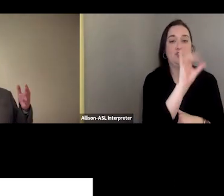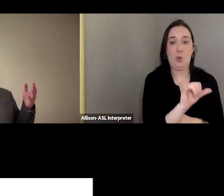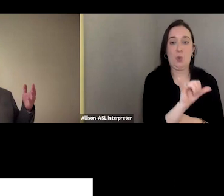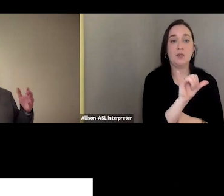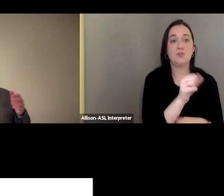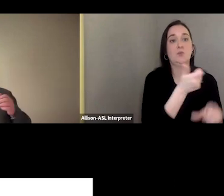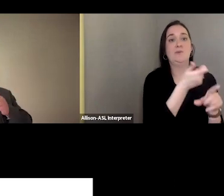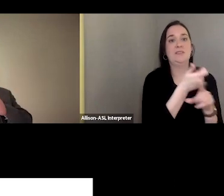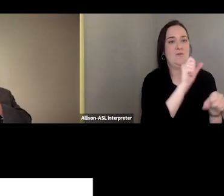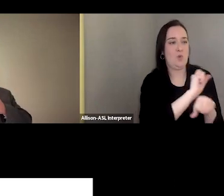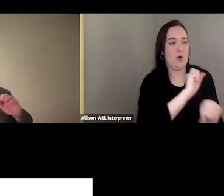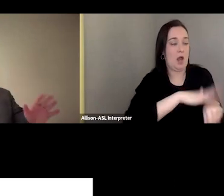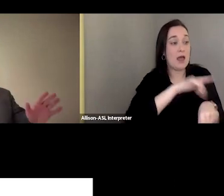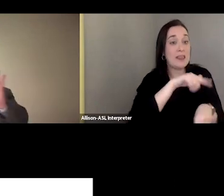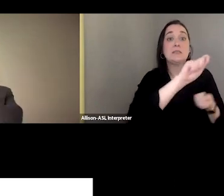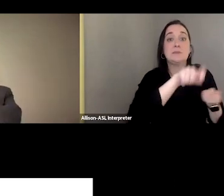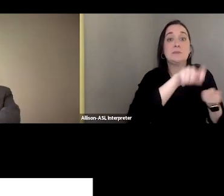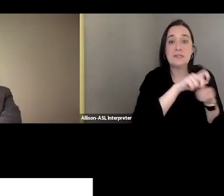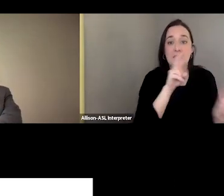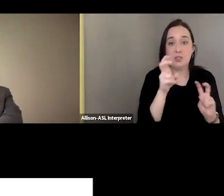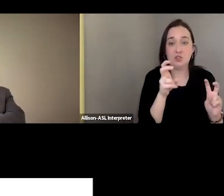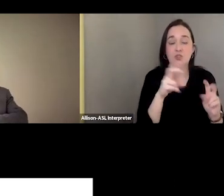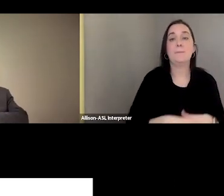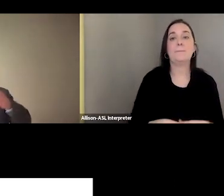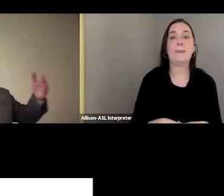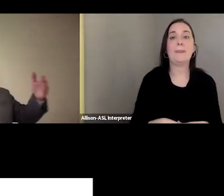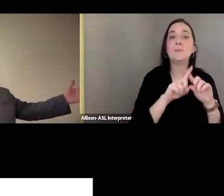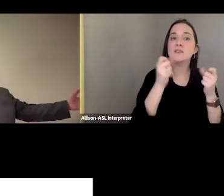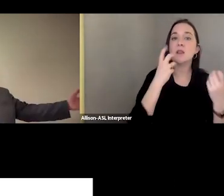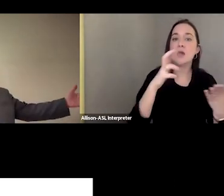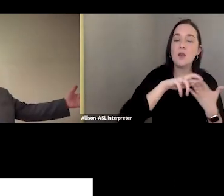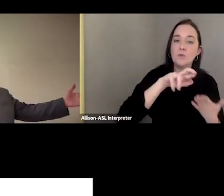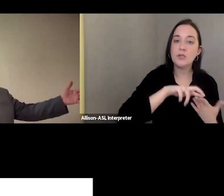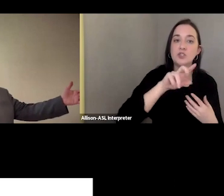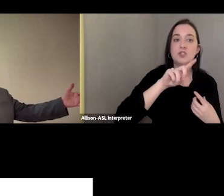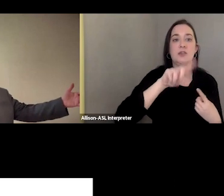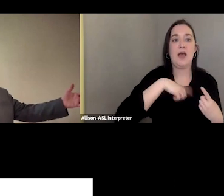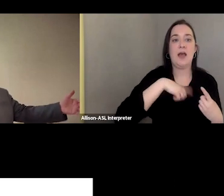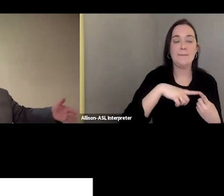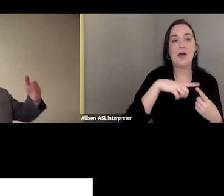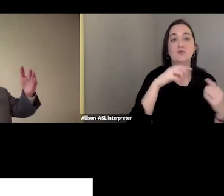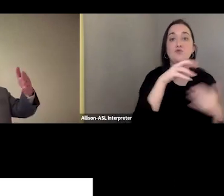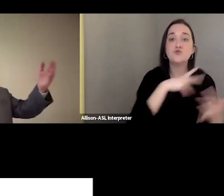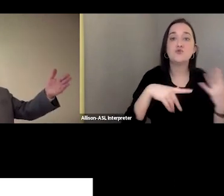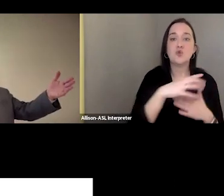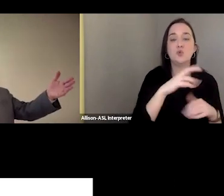So one of the first things I should tell you is that there has been a lot of research on what's called the social norms, effects. And probably several people